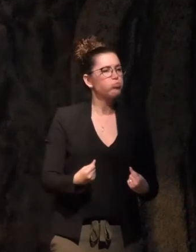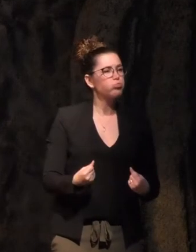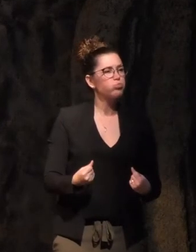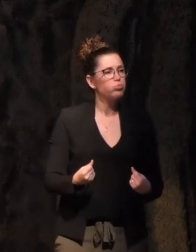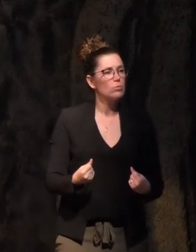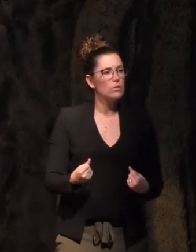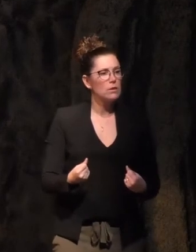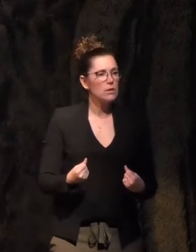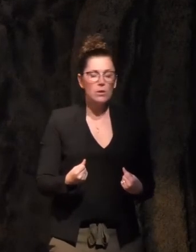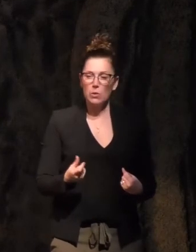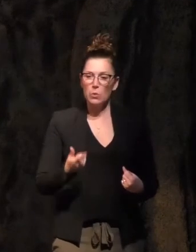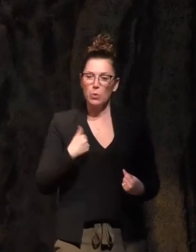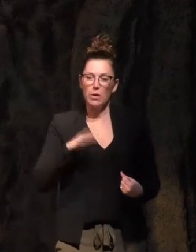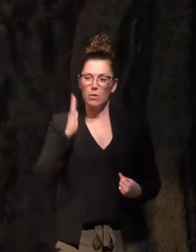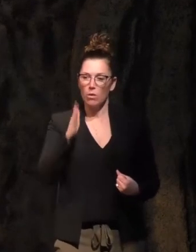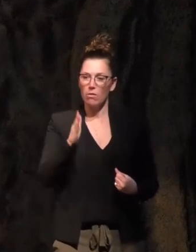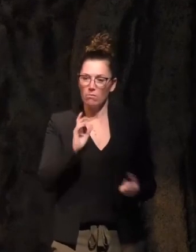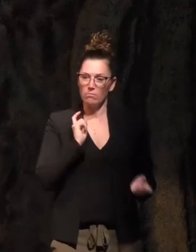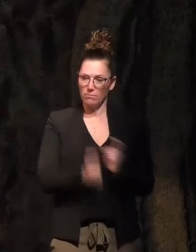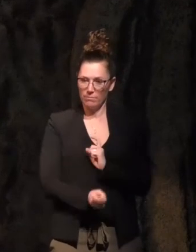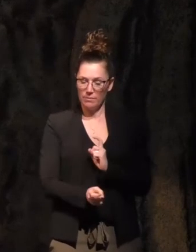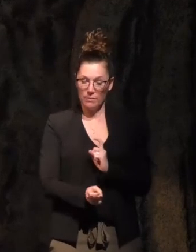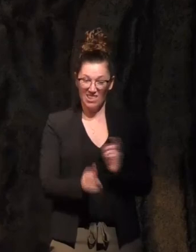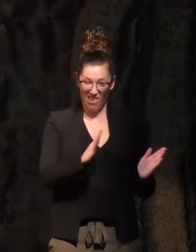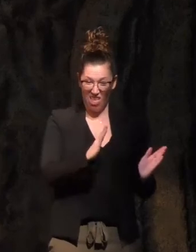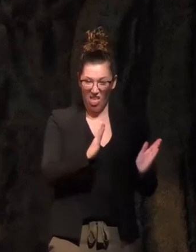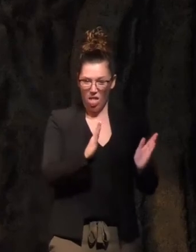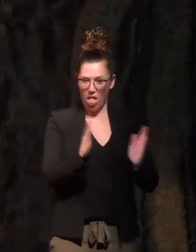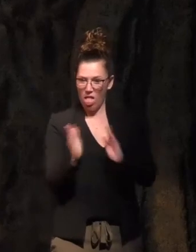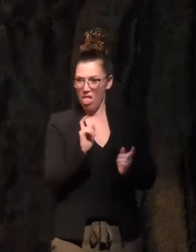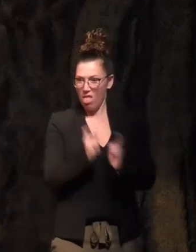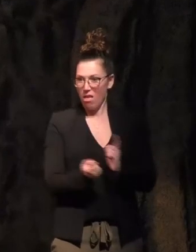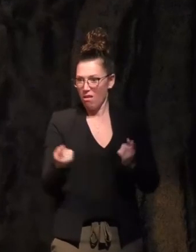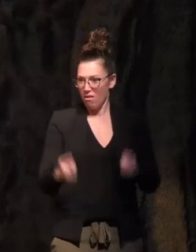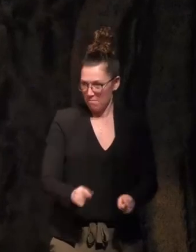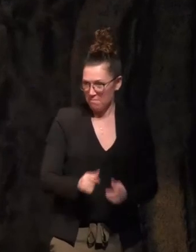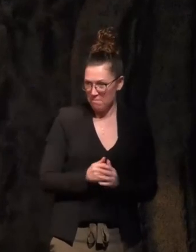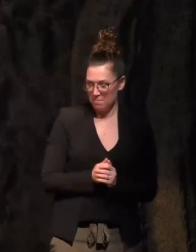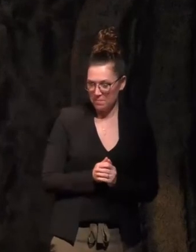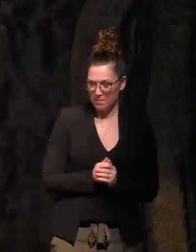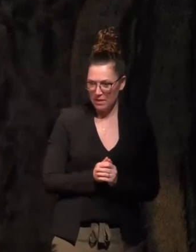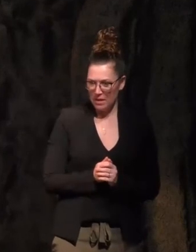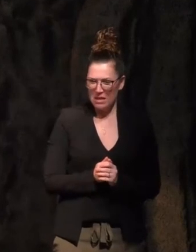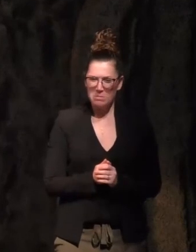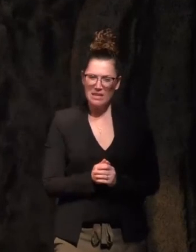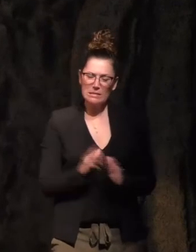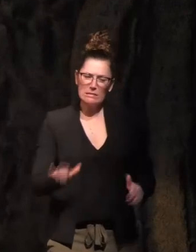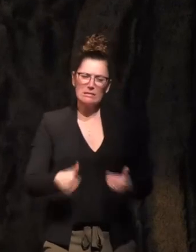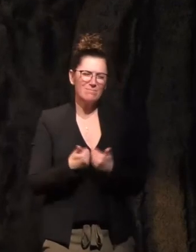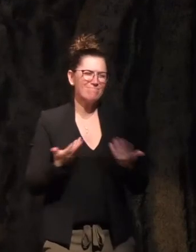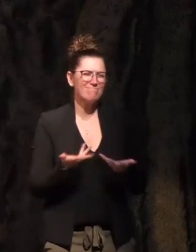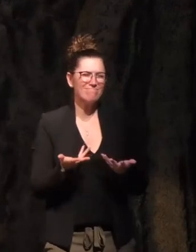Right now, I think a large part of what we're actually doing is trying to figure out how and it's really hard. But how to get it so our administrative systems